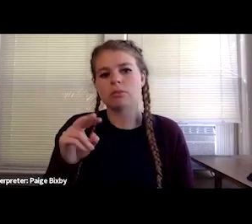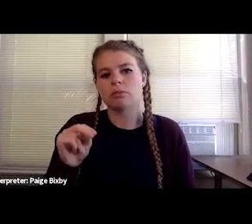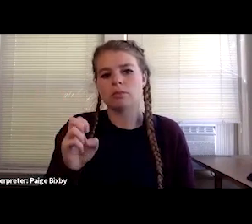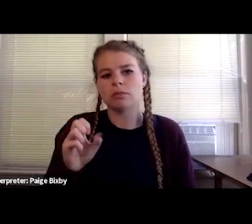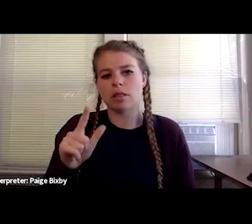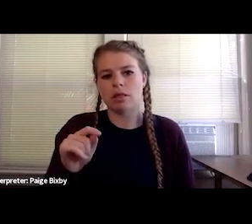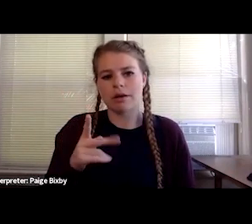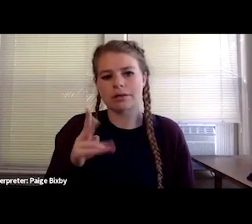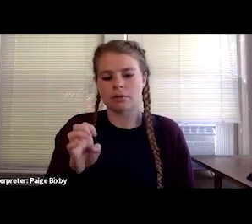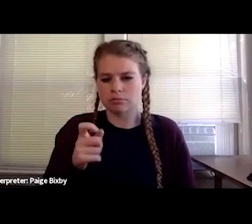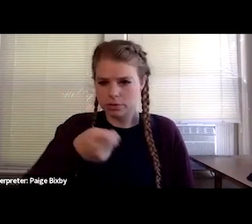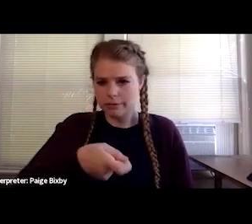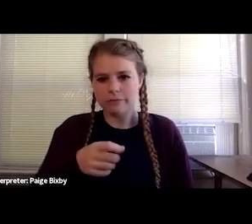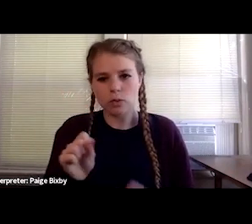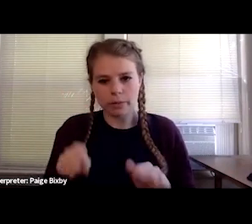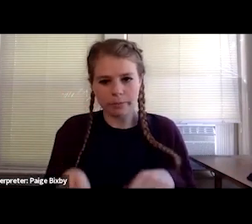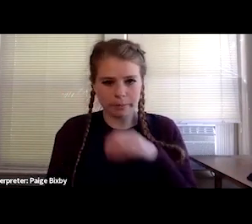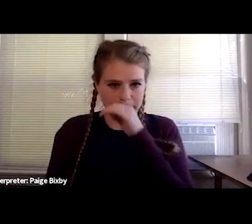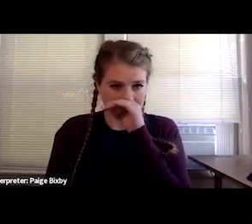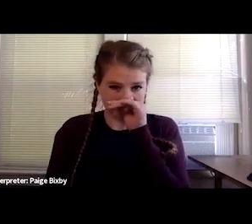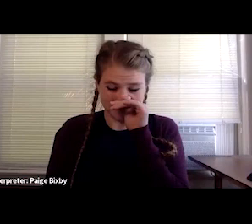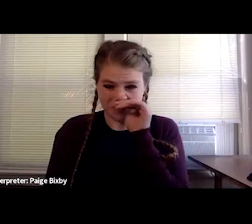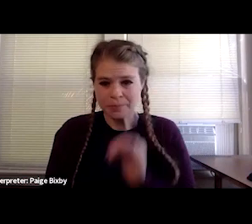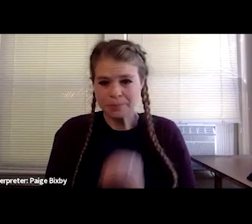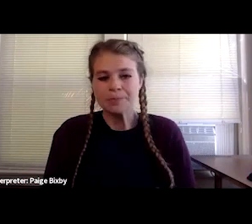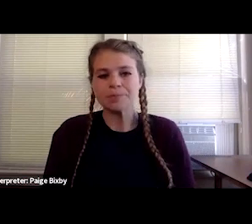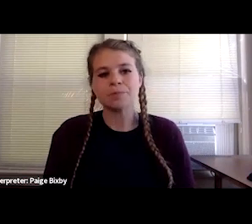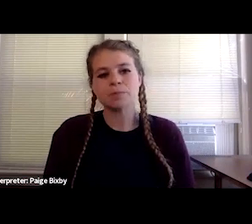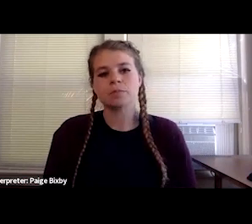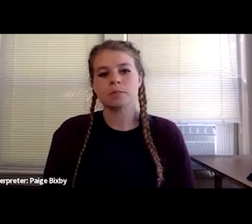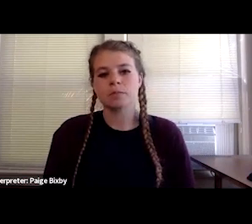Next slide please. So I want people to look at this picture here.